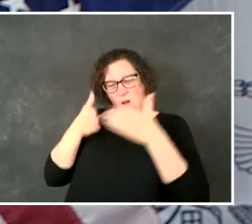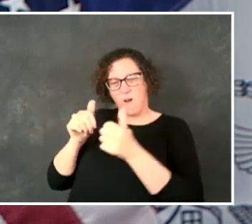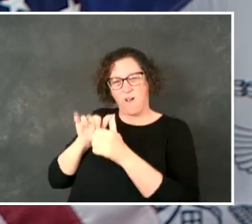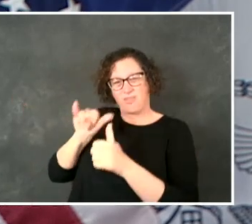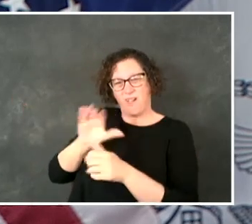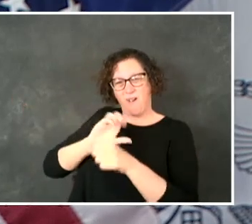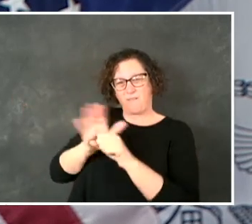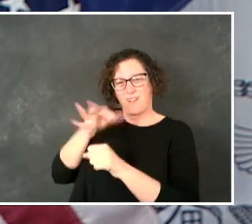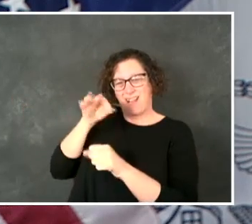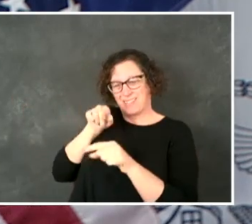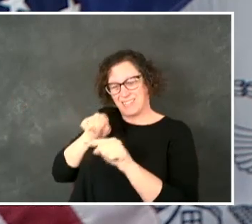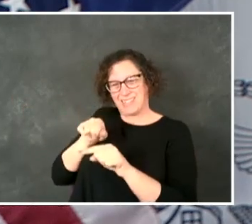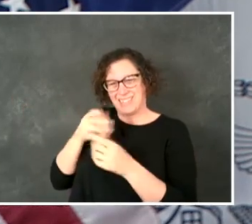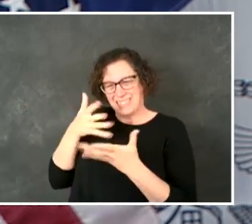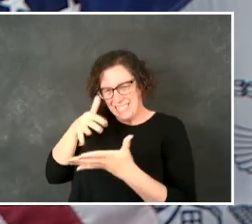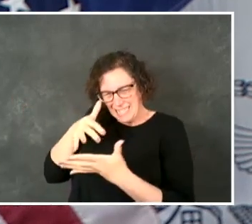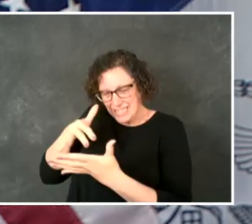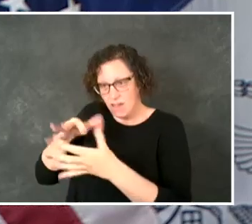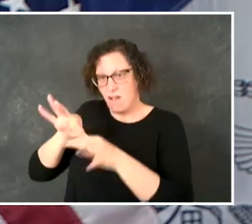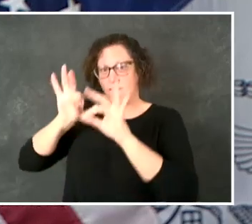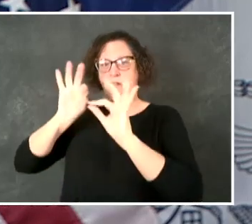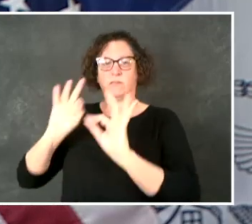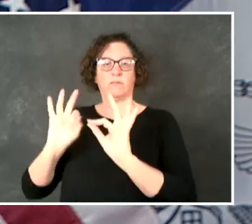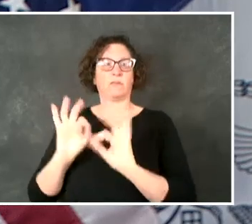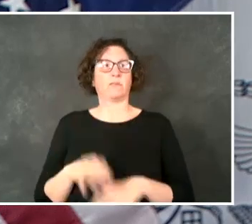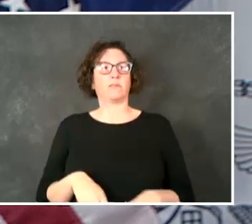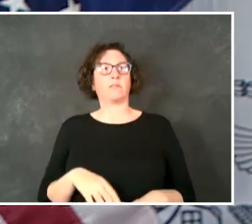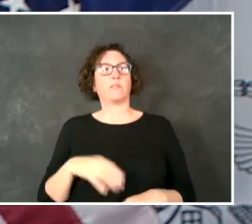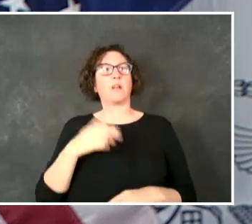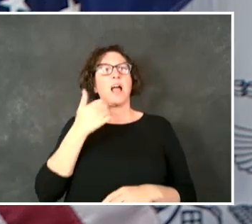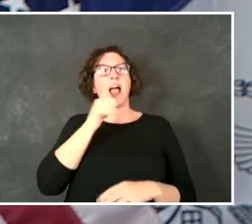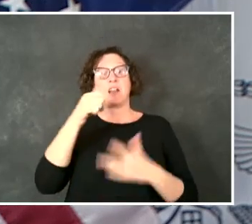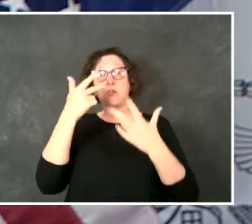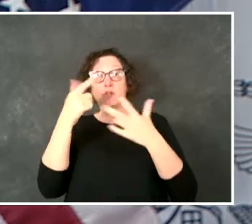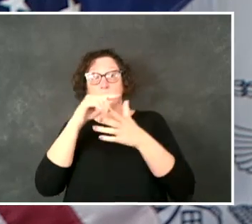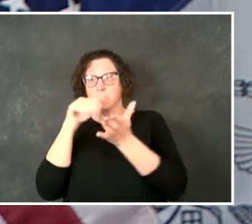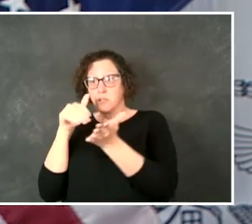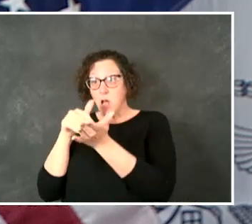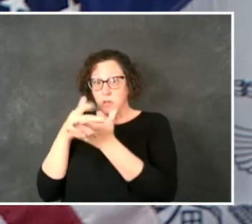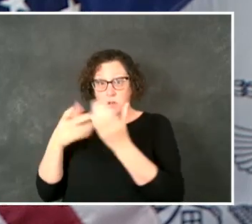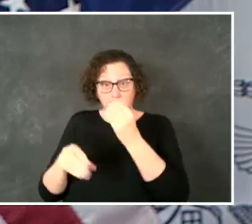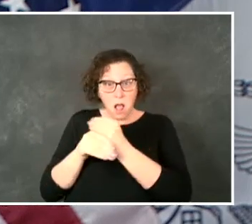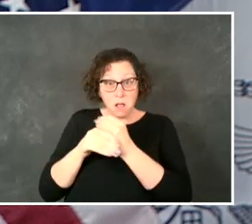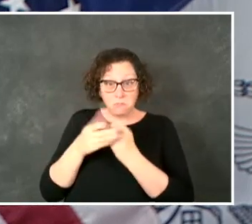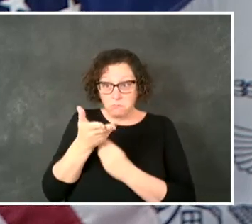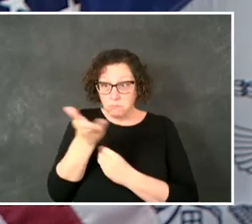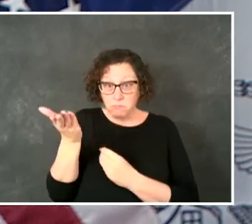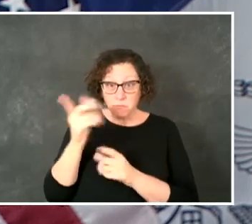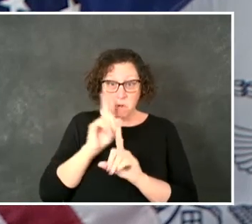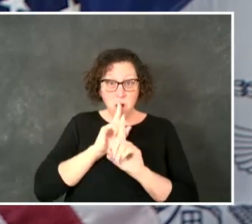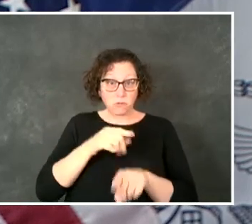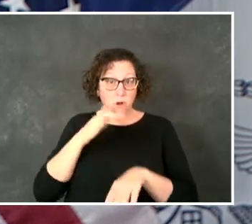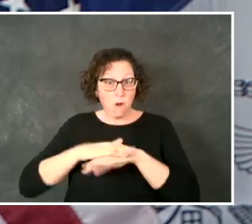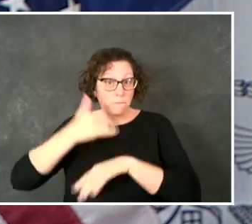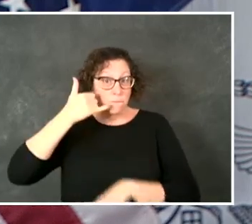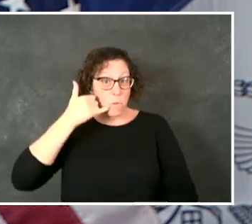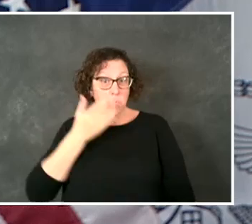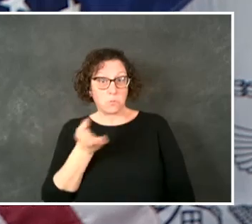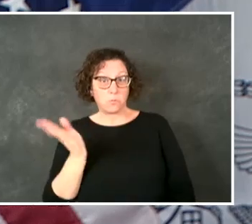THE TIME AND A LOT OF UNKNOWNS. I'M VERY INTRIGUED BY THE